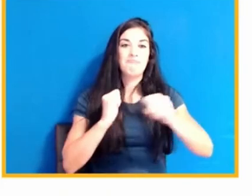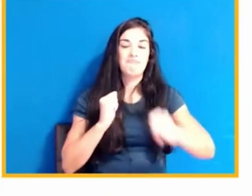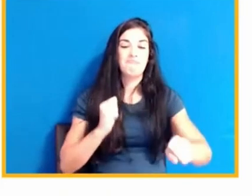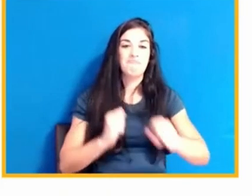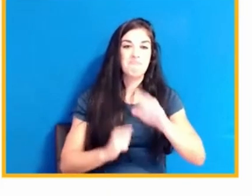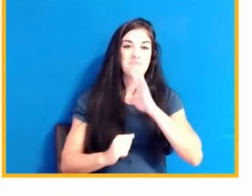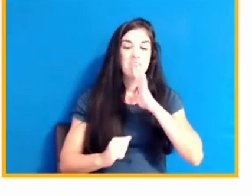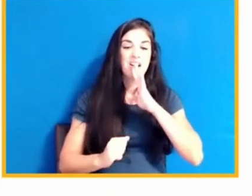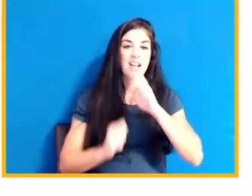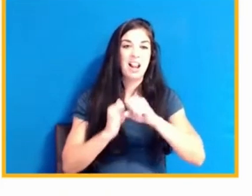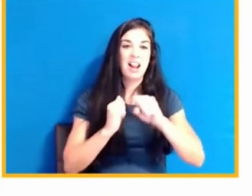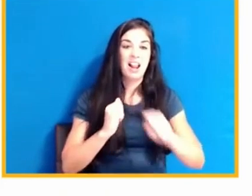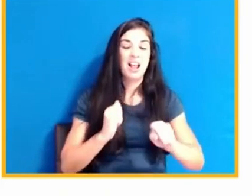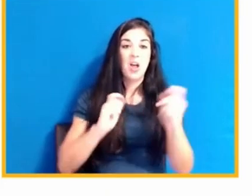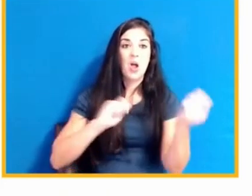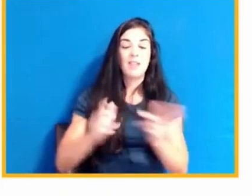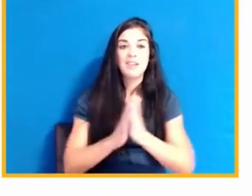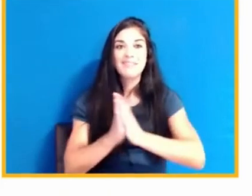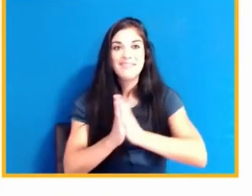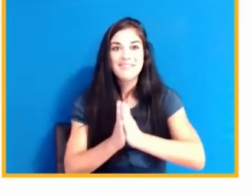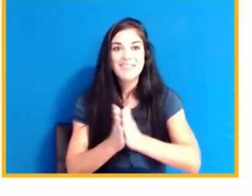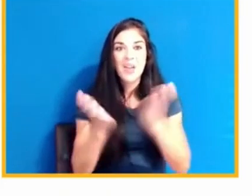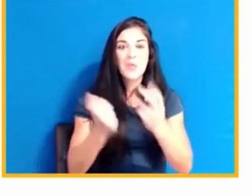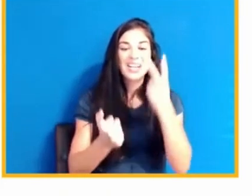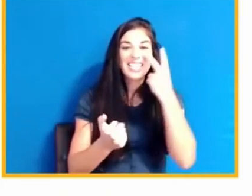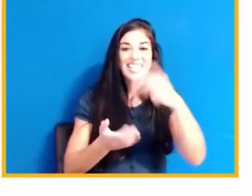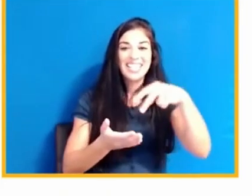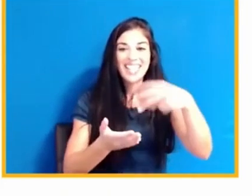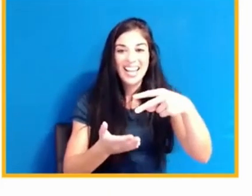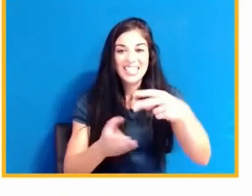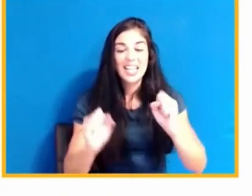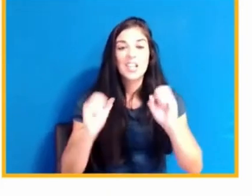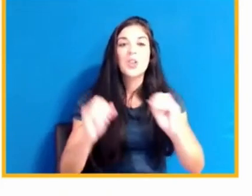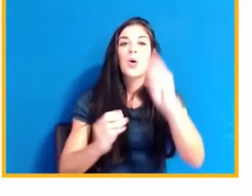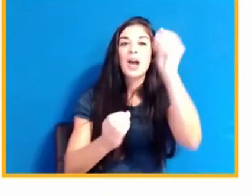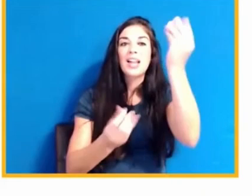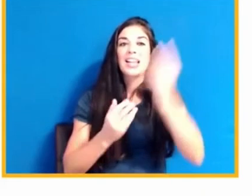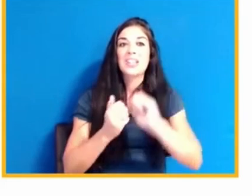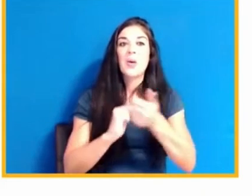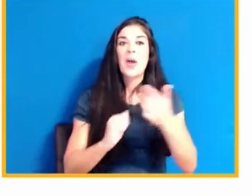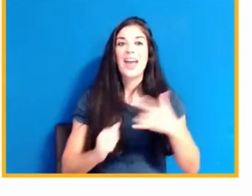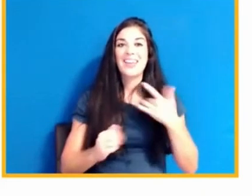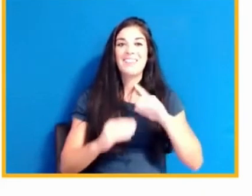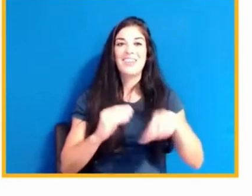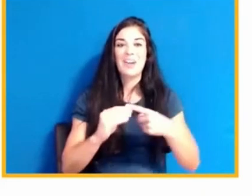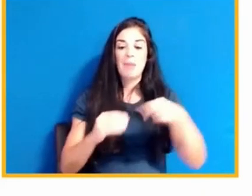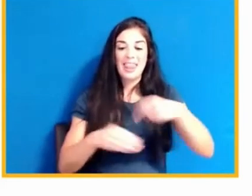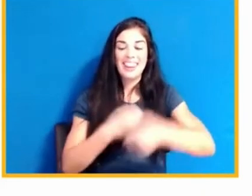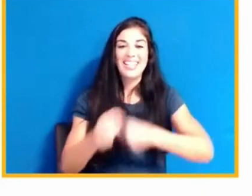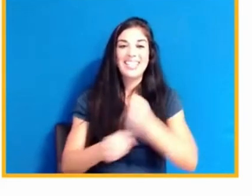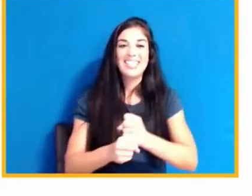probably hungry to see some dancing action, so let us know how you guys are feeling about this year's dance competition out